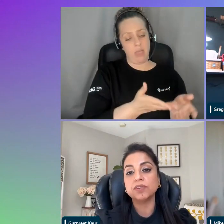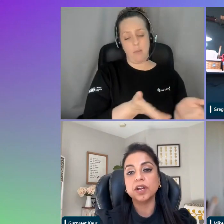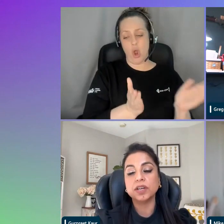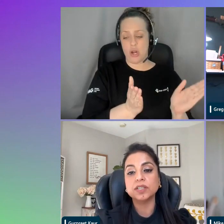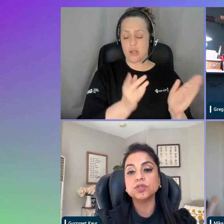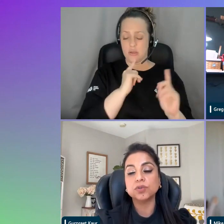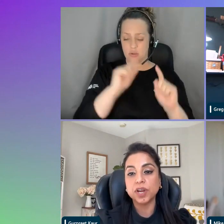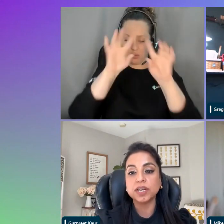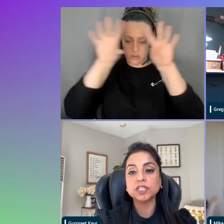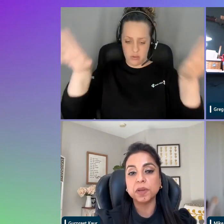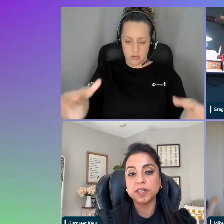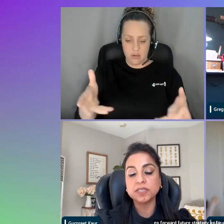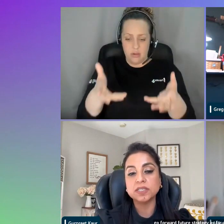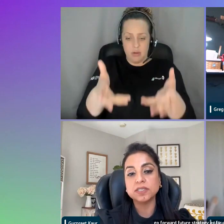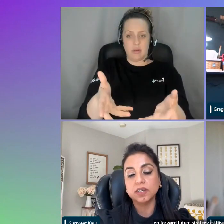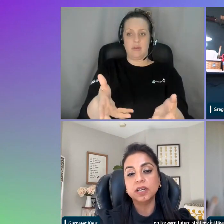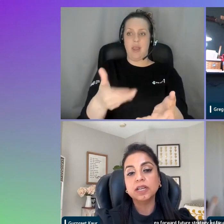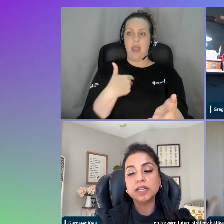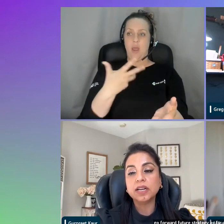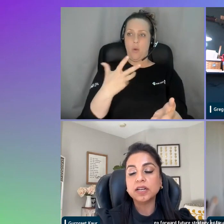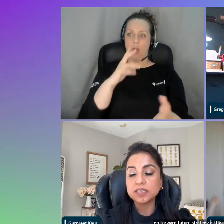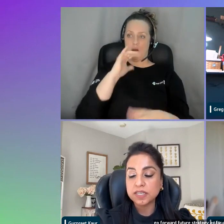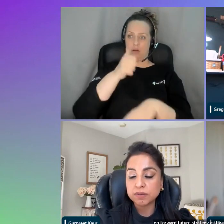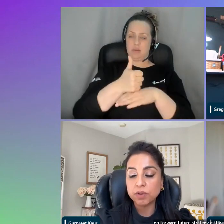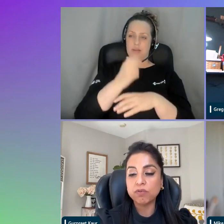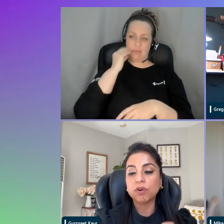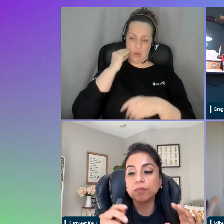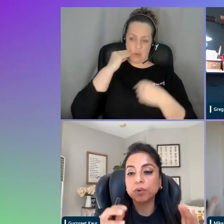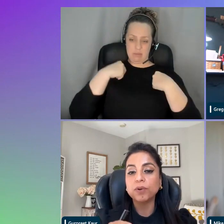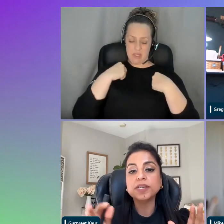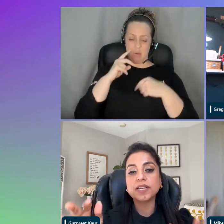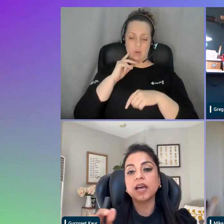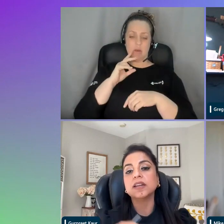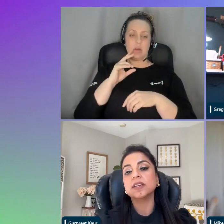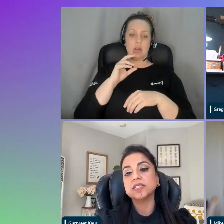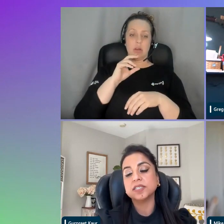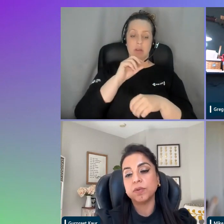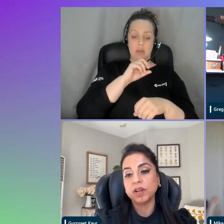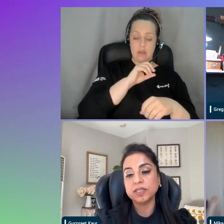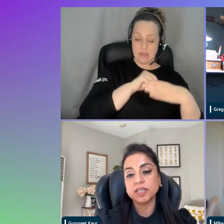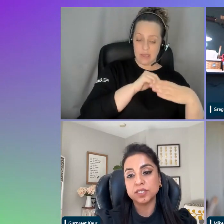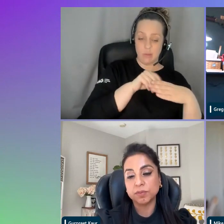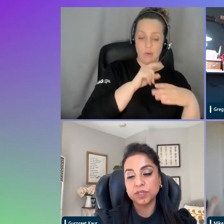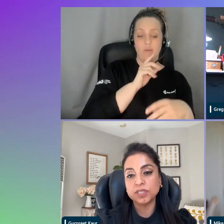statement that I've created is to create experiences that are accessible for employees, candidates as well as customers